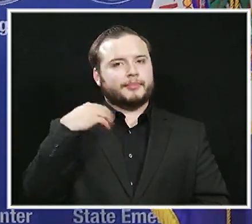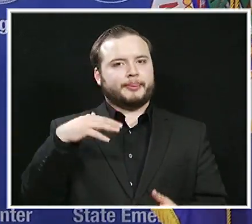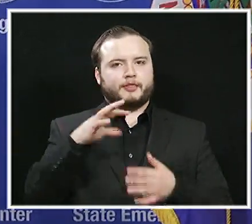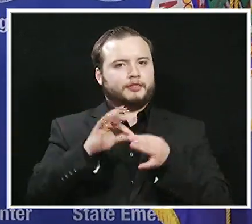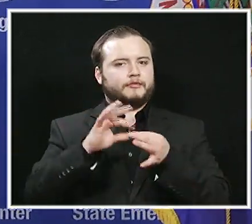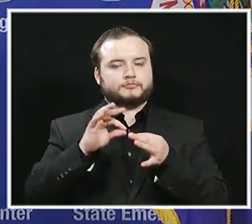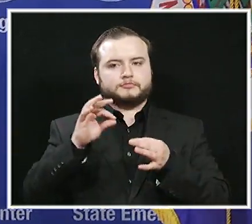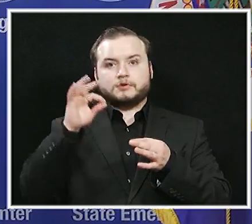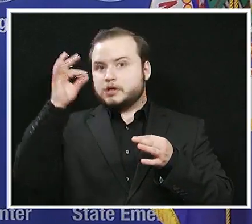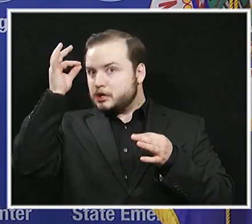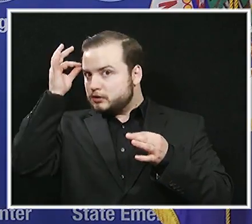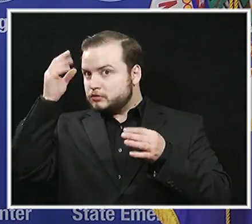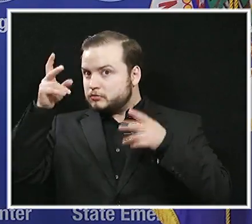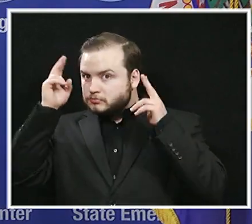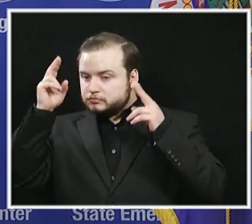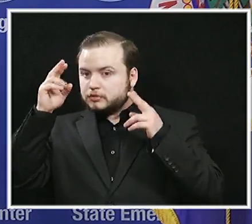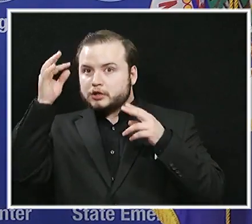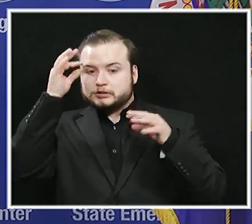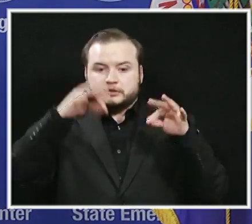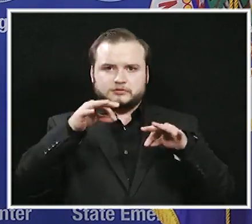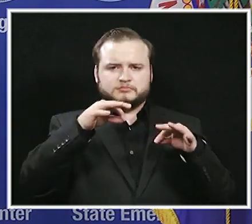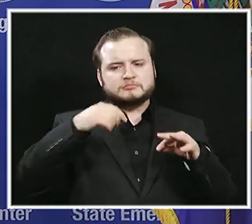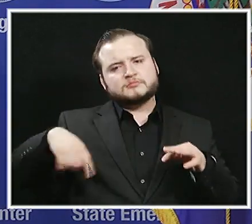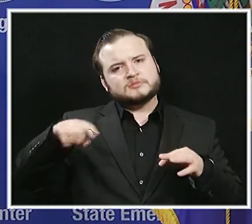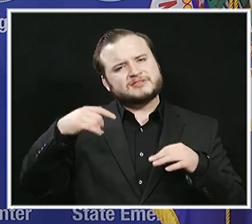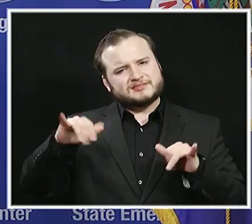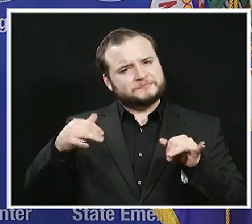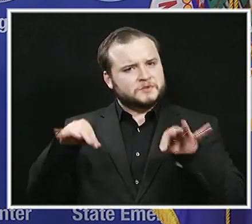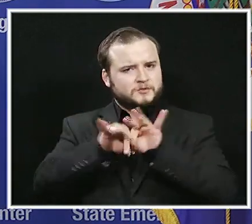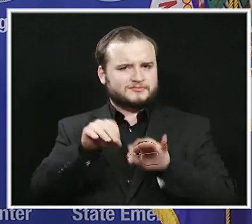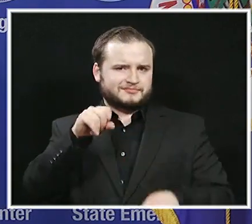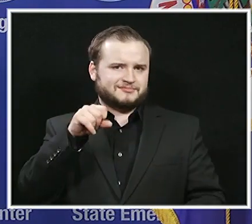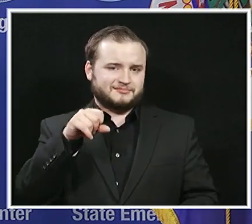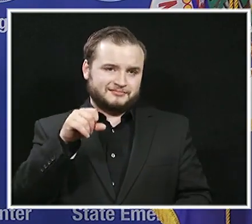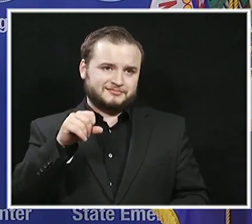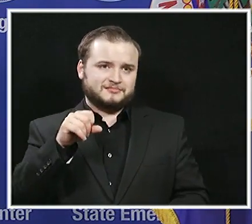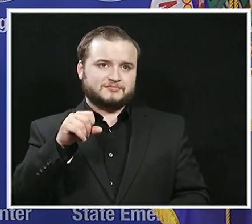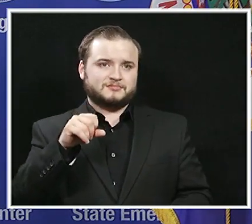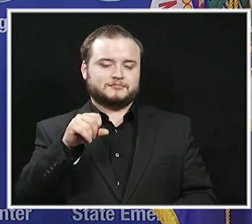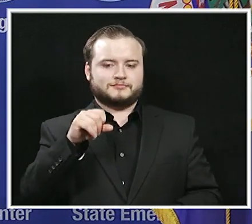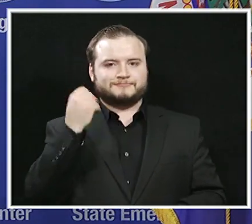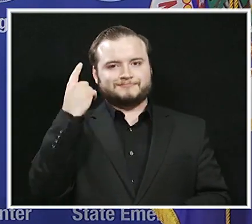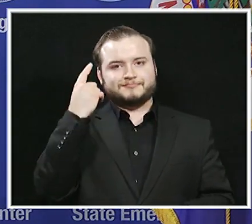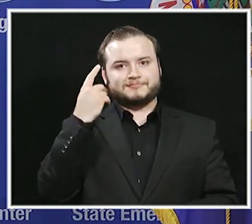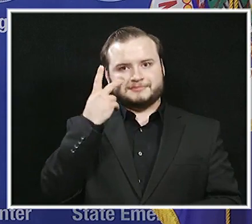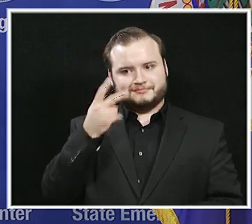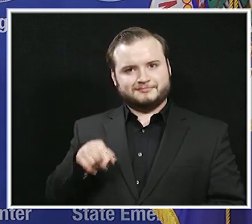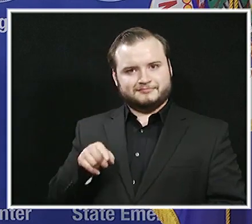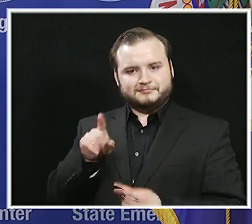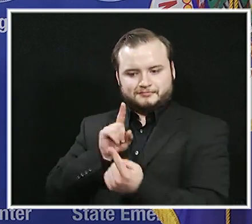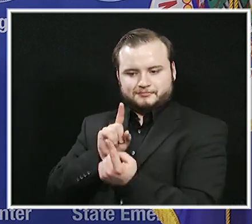It's going to be part of that conversation we have, I'm not going to make light of the issue of hair salons and getting your haircut and things. These are important.